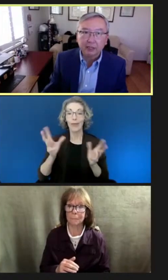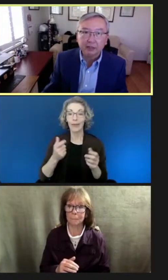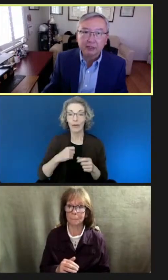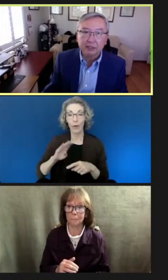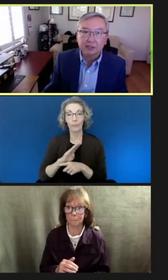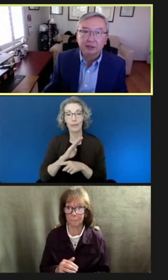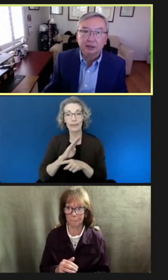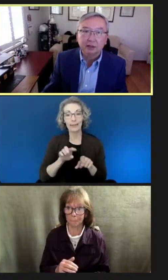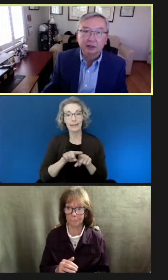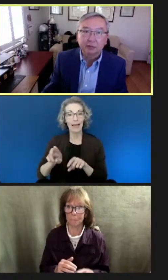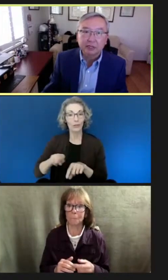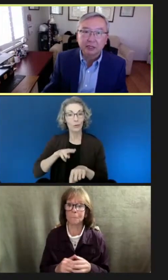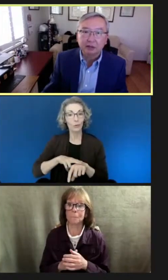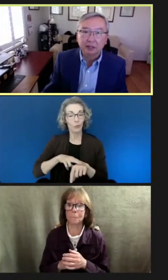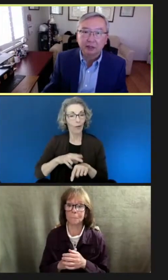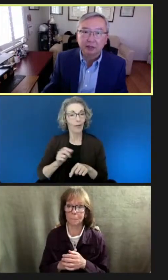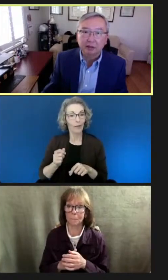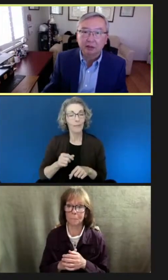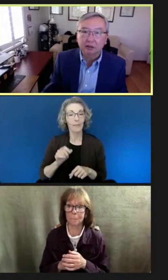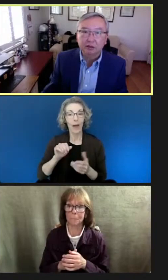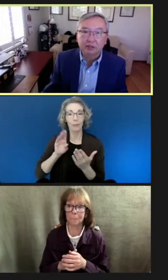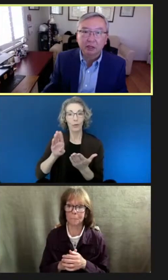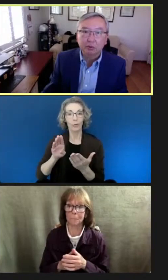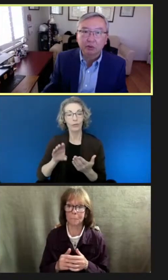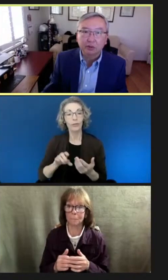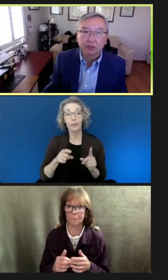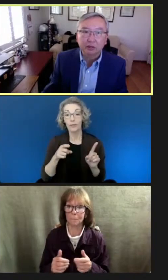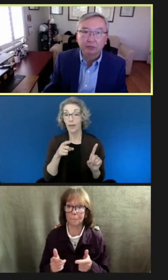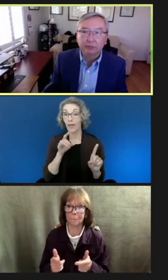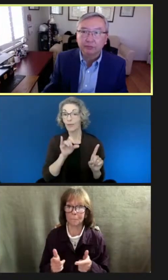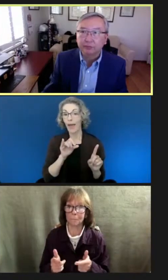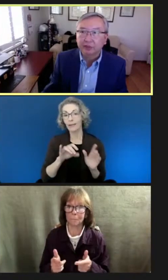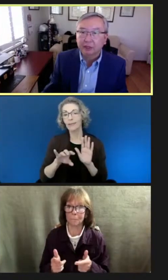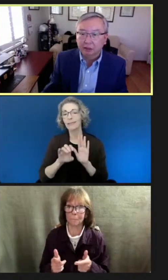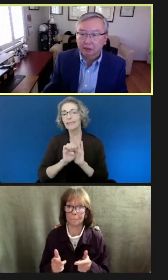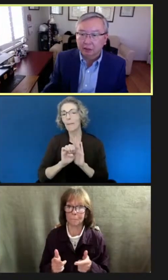And this is basically a sample curriculum.